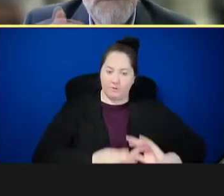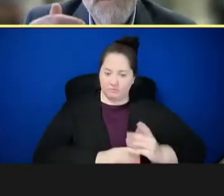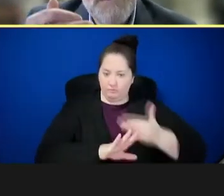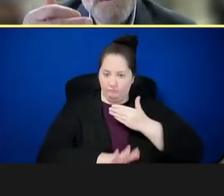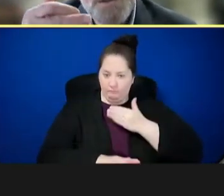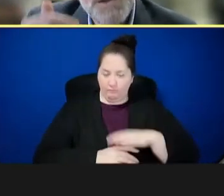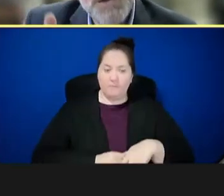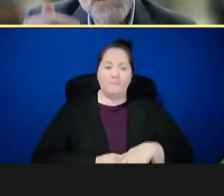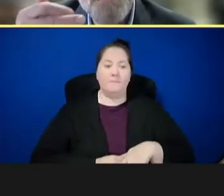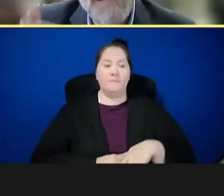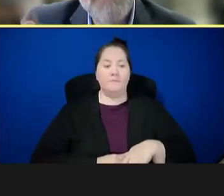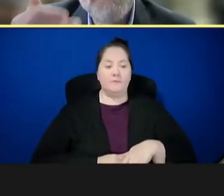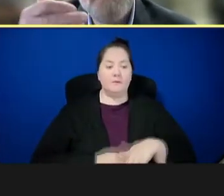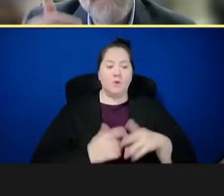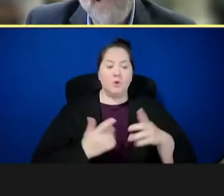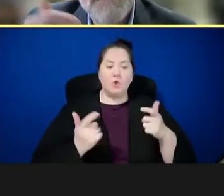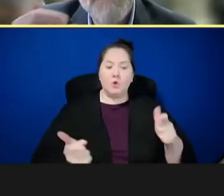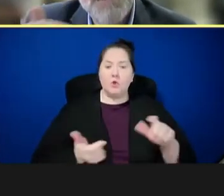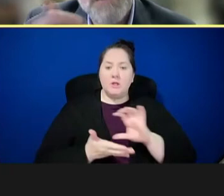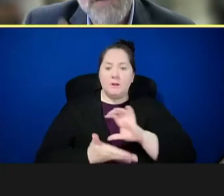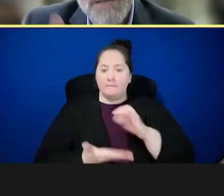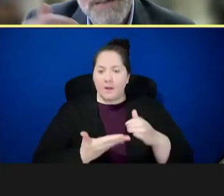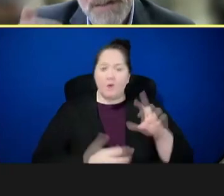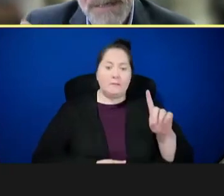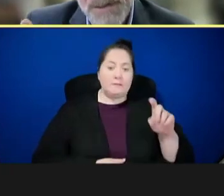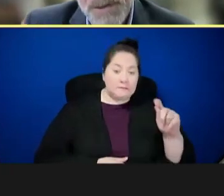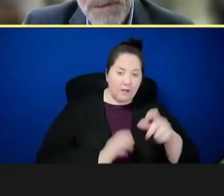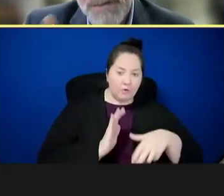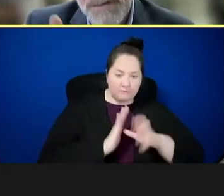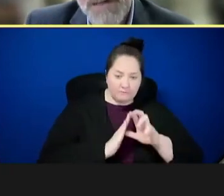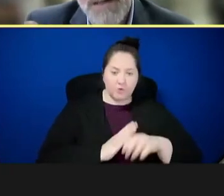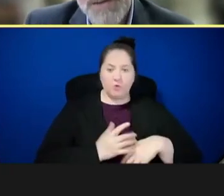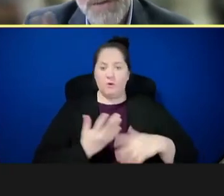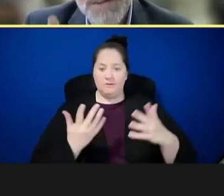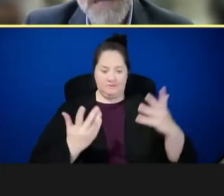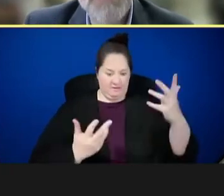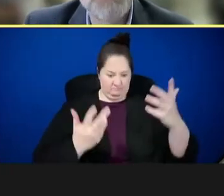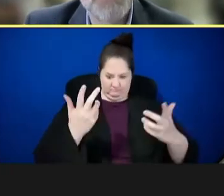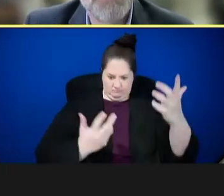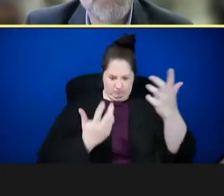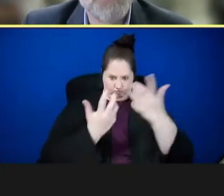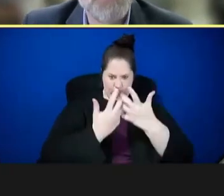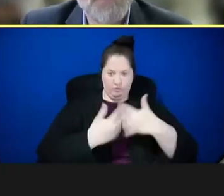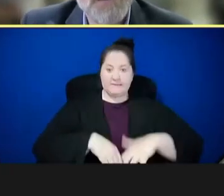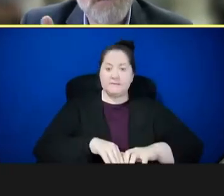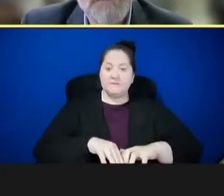But there was a huge amount of data review and reconciliation that the technology was able to